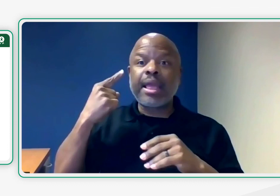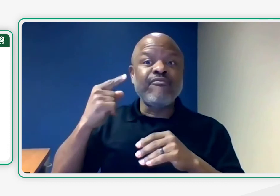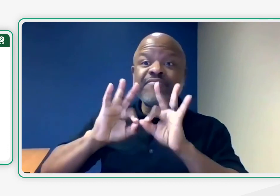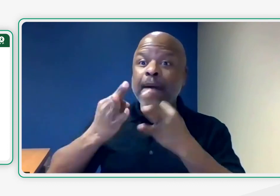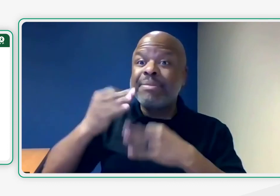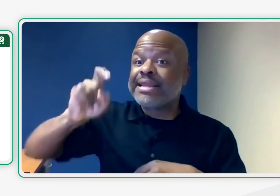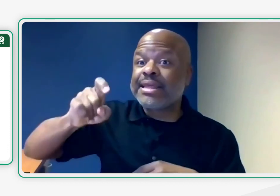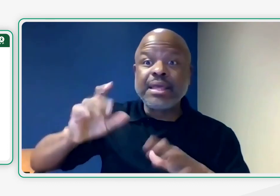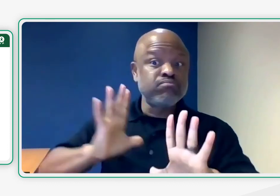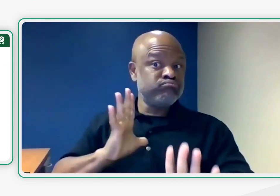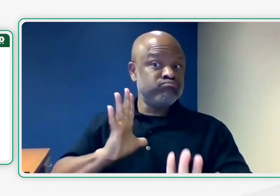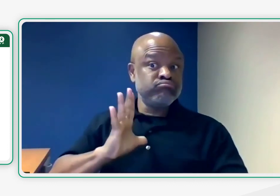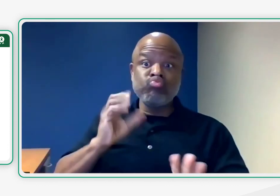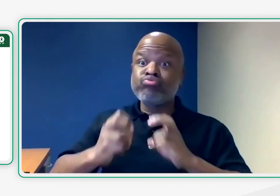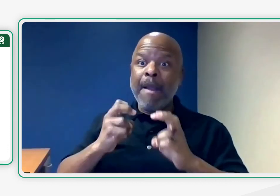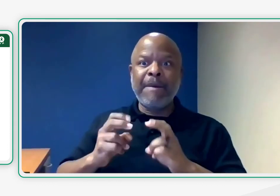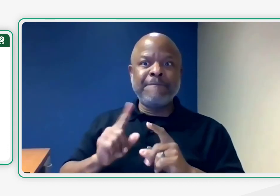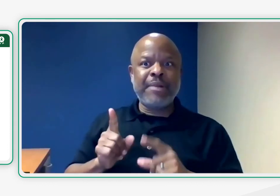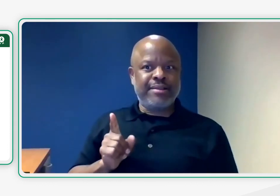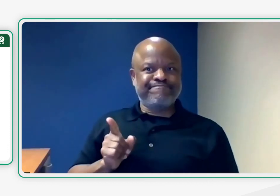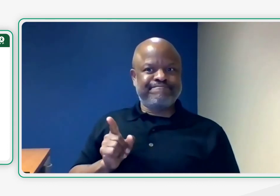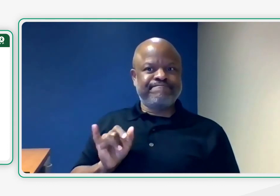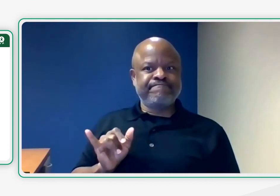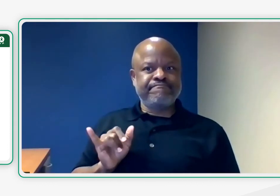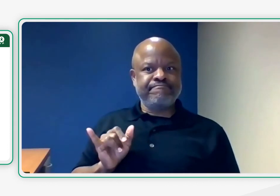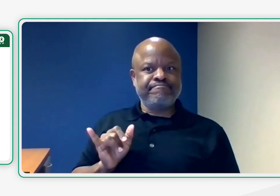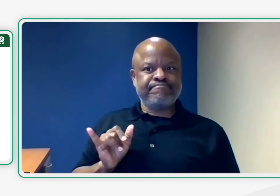that. You know, we try our best when it comes to decision making. We have to follow our family